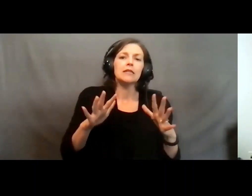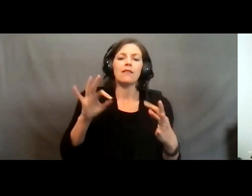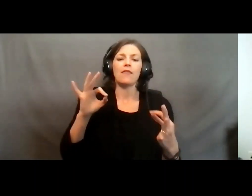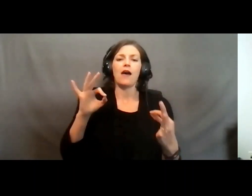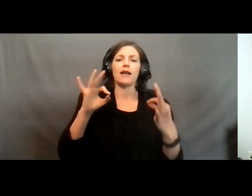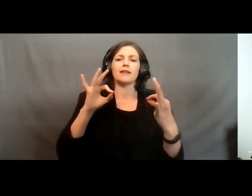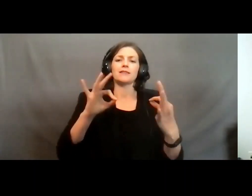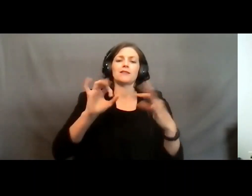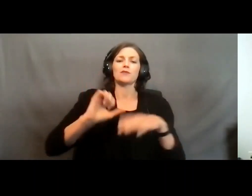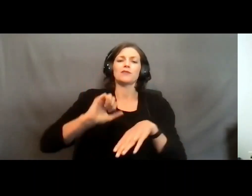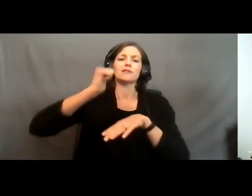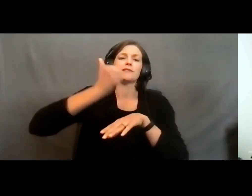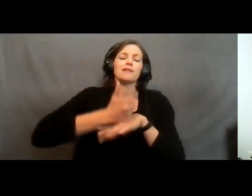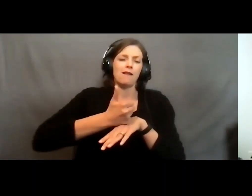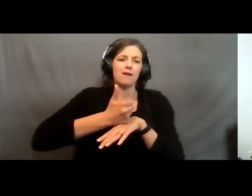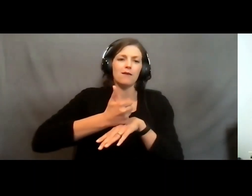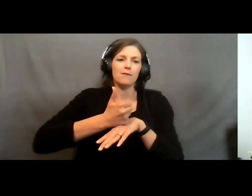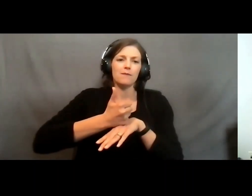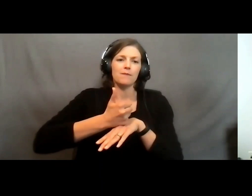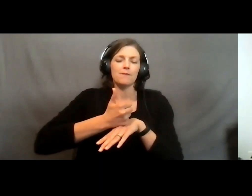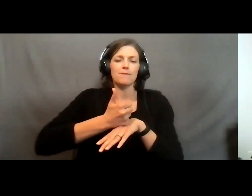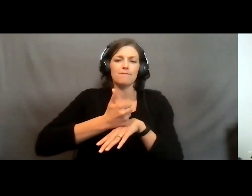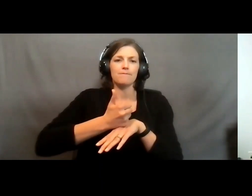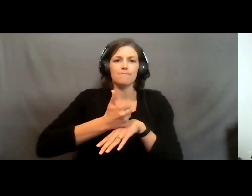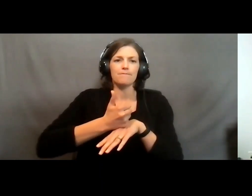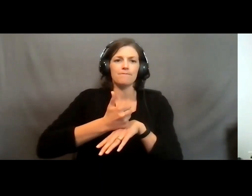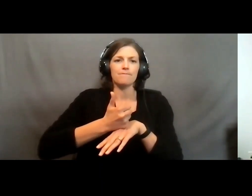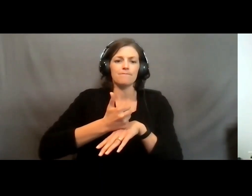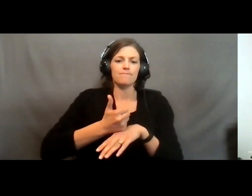13:38:23 when a committee , joint committee of members